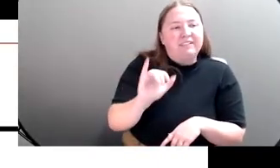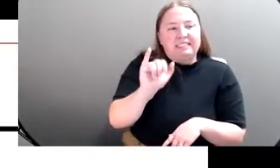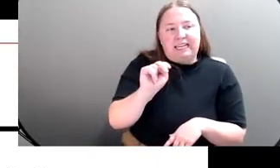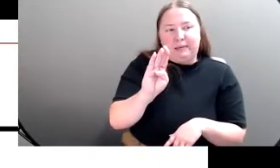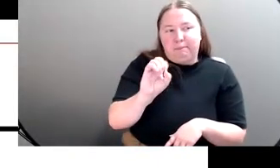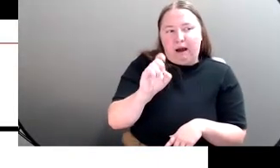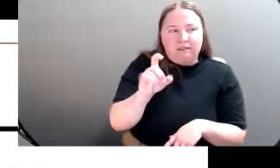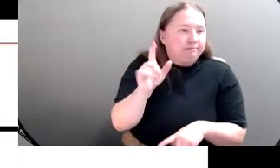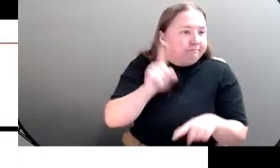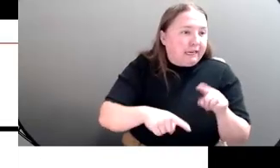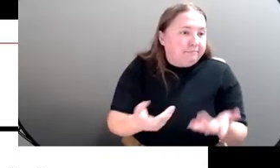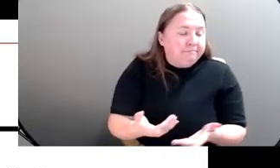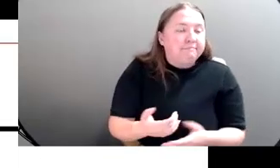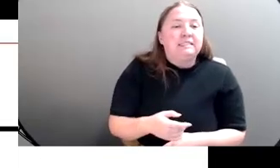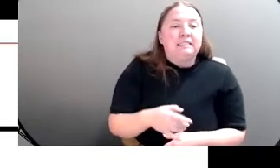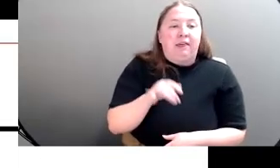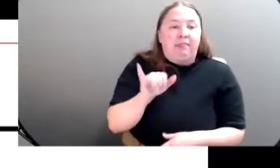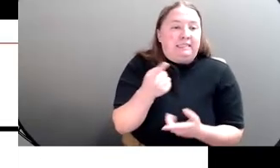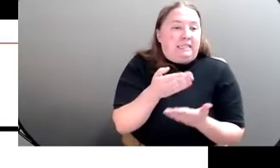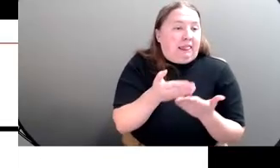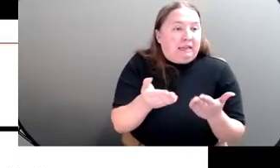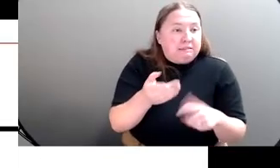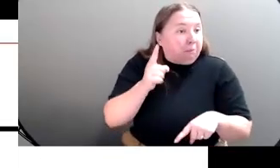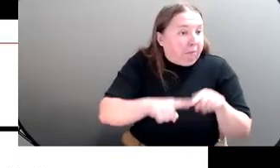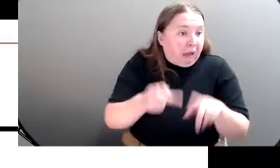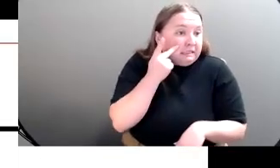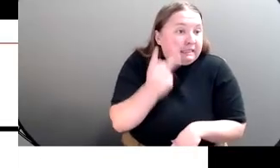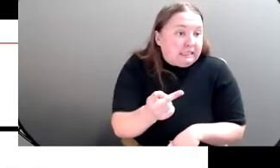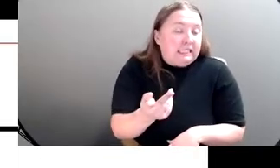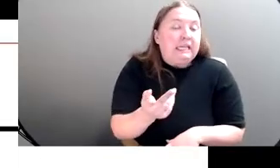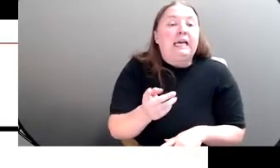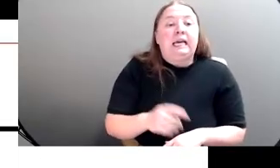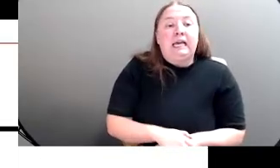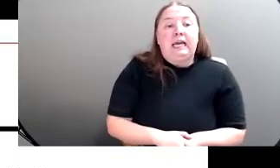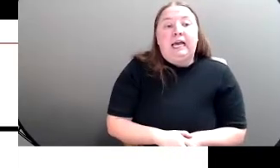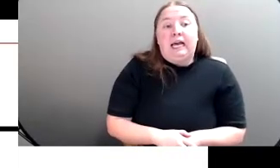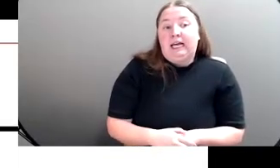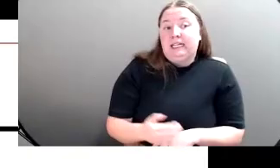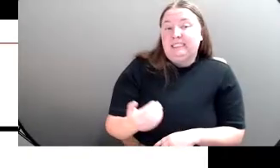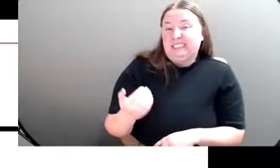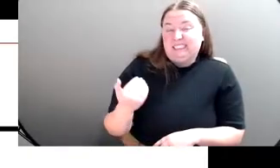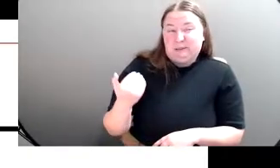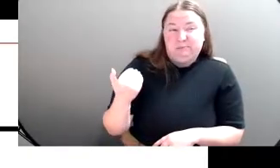So those are just things that they wouldn't be able to see. Now, this past round,